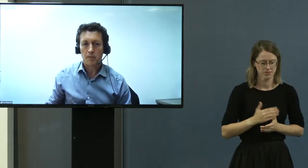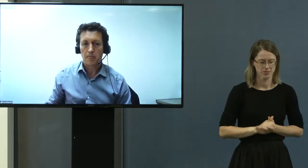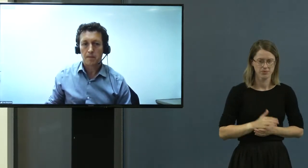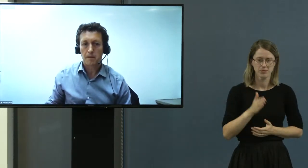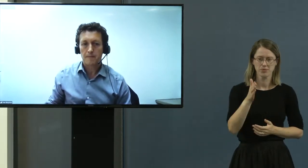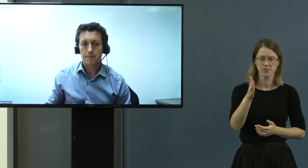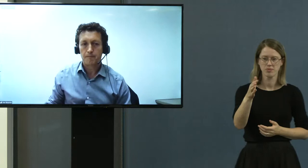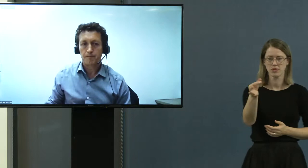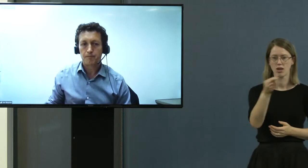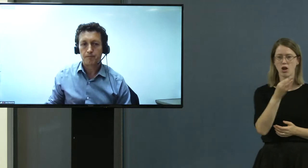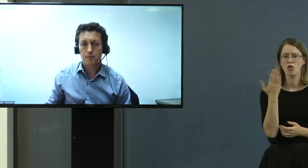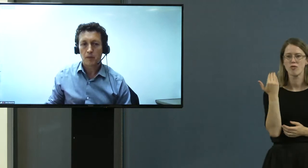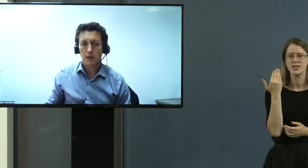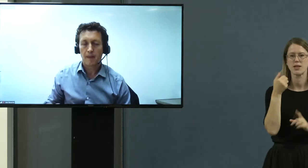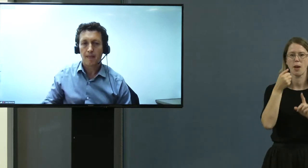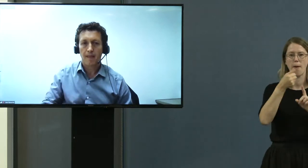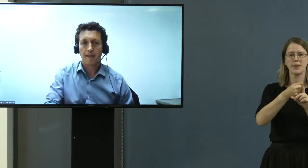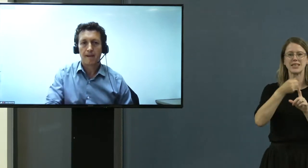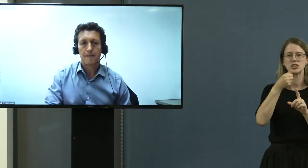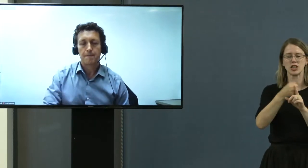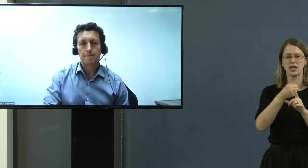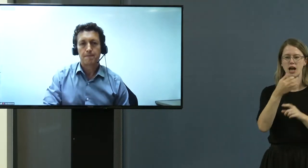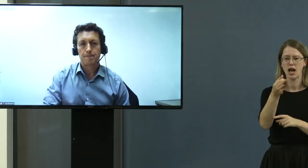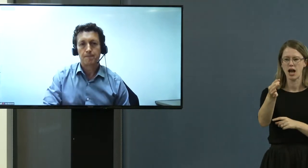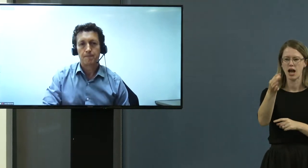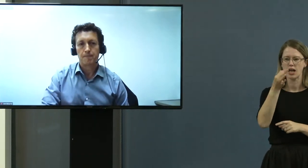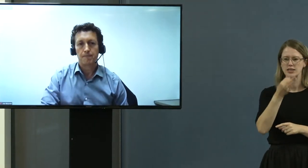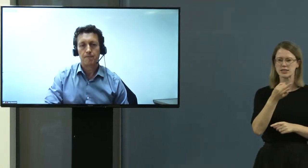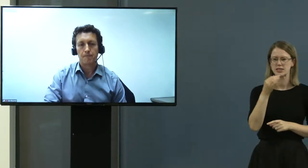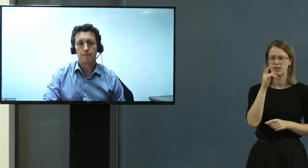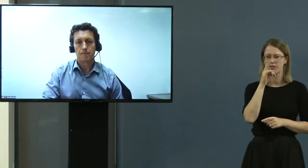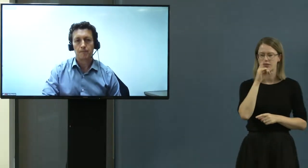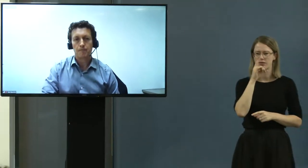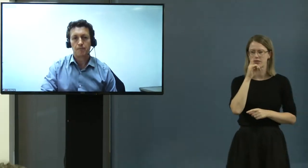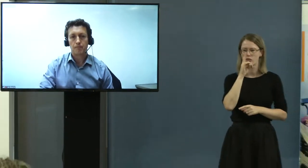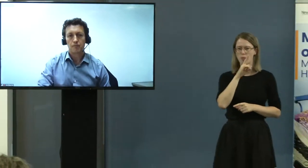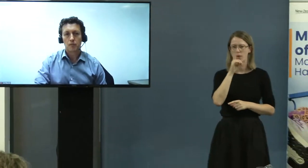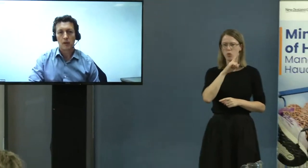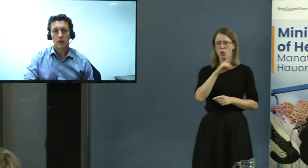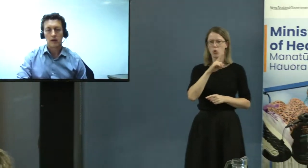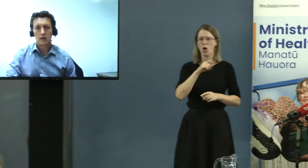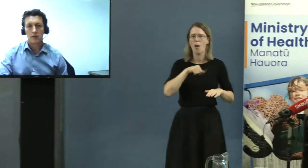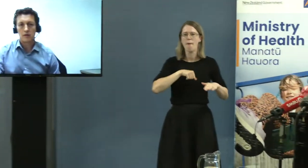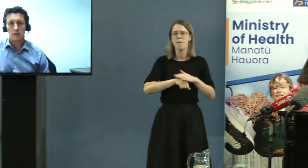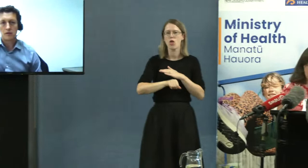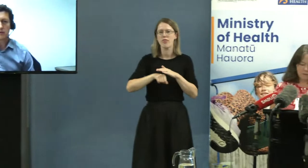There's also been another